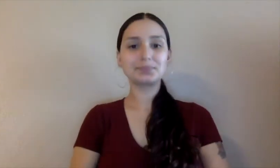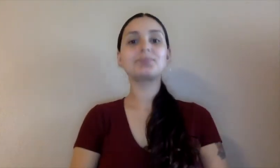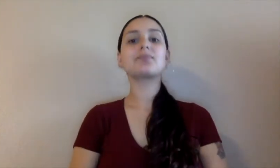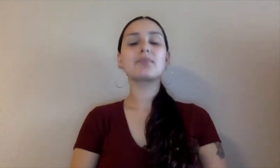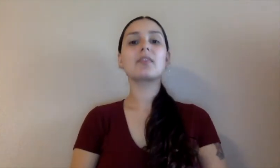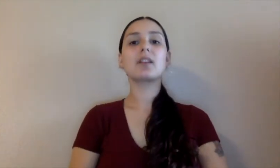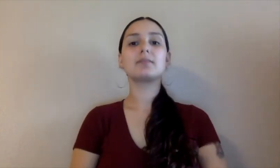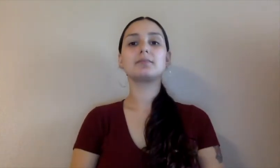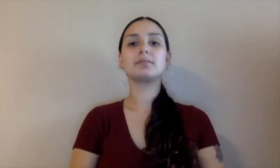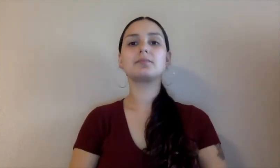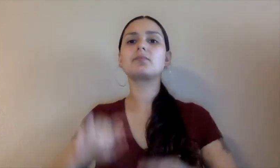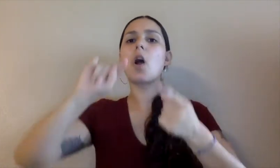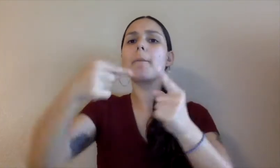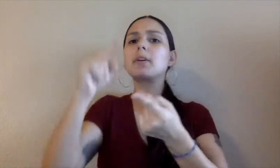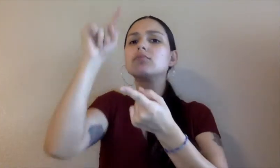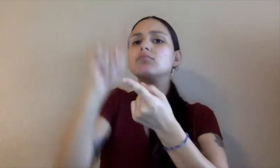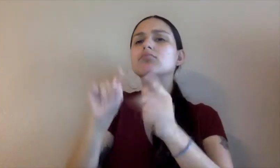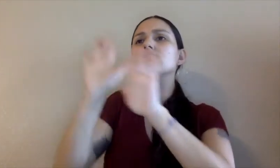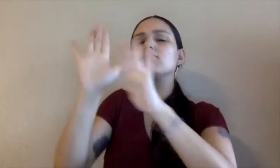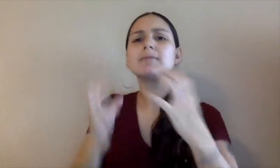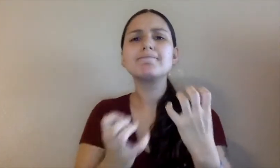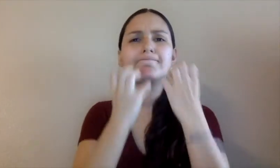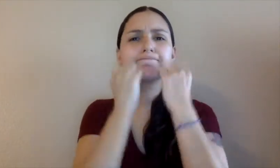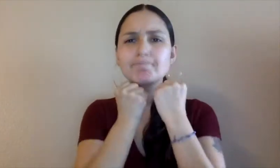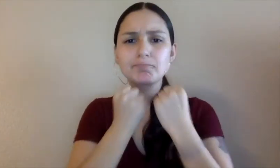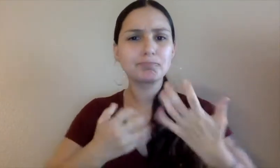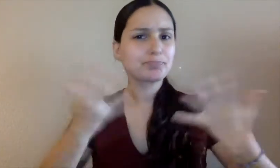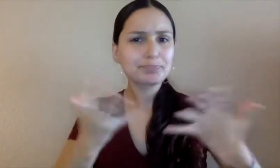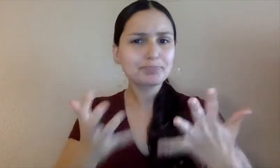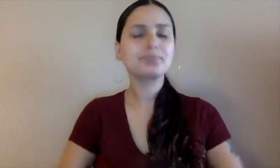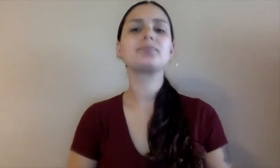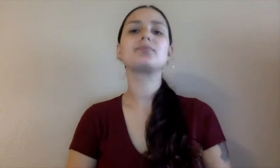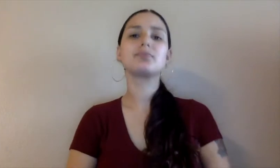Harm reduction’s values are: